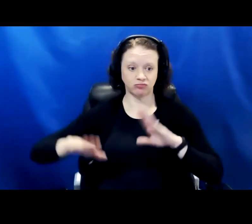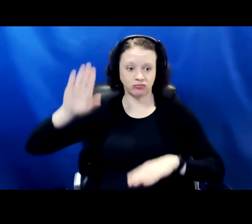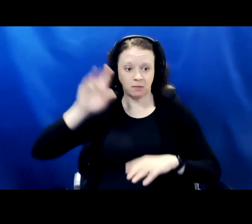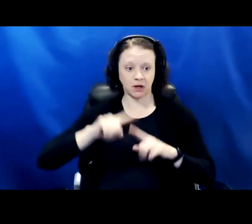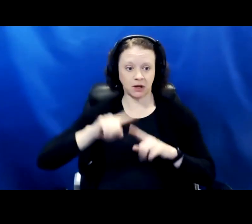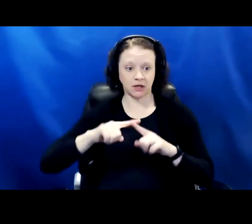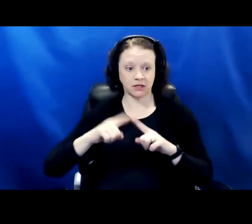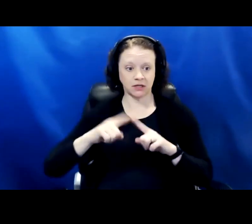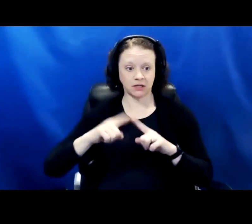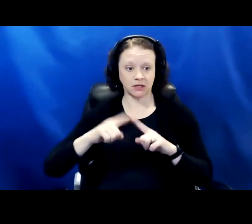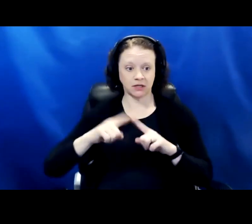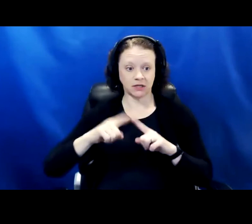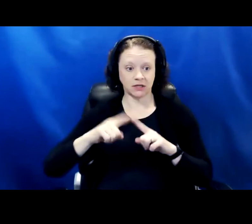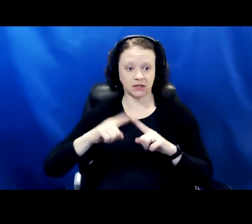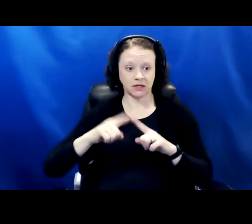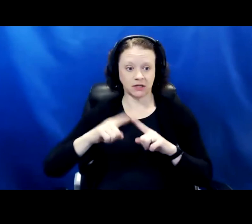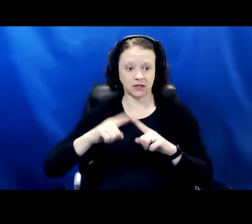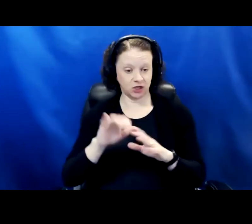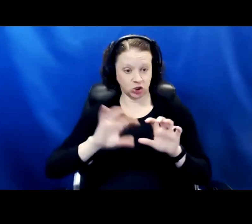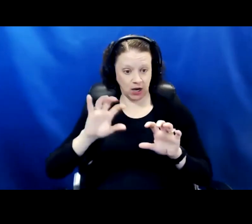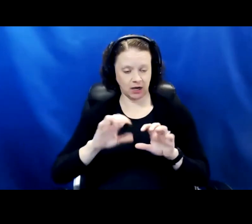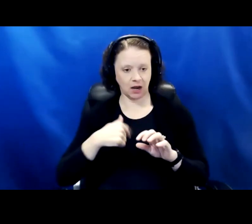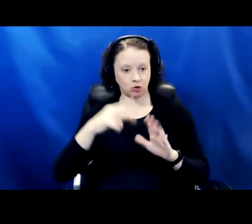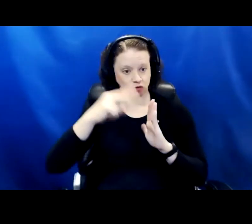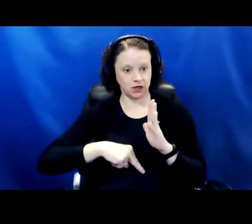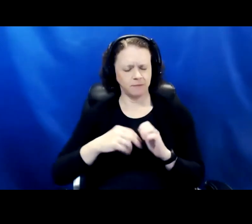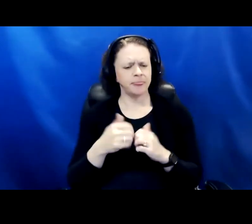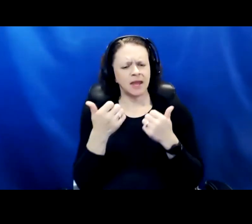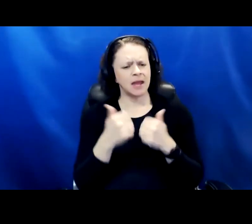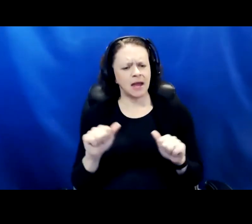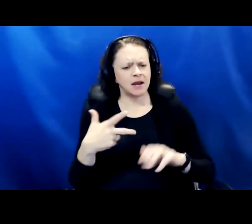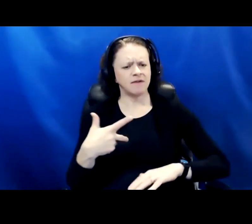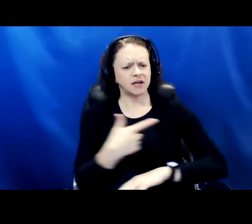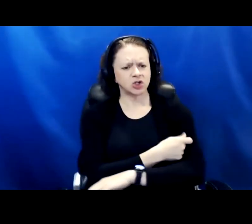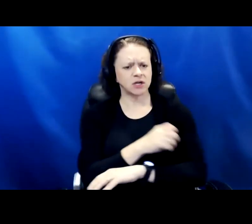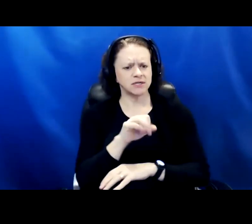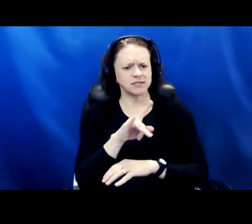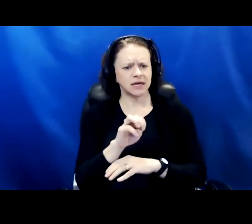and I'll read that off for you. Are any vaccination sites set up specifically